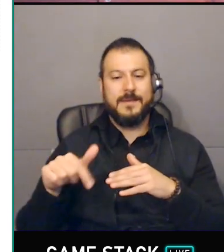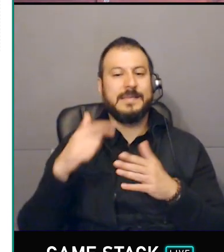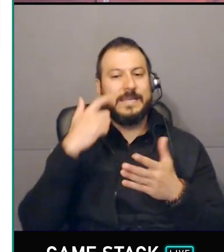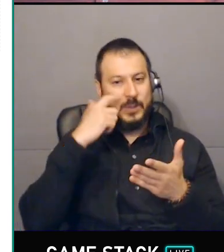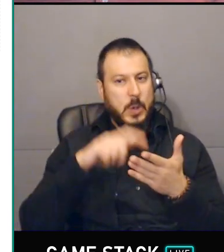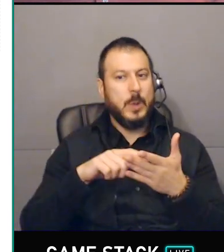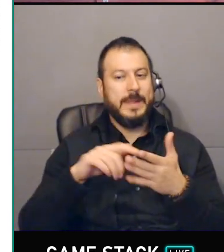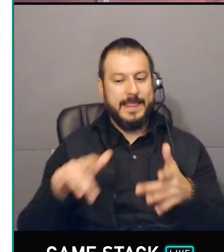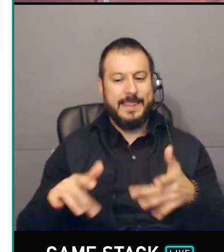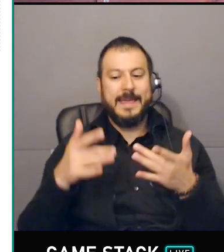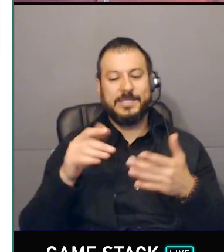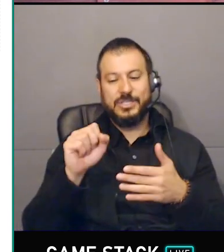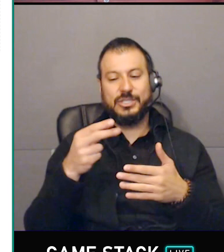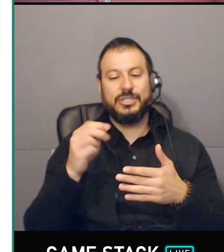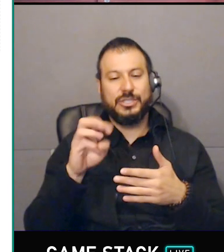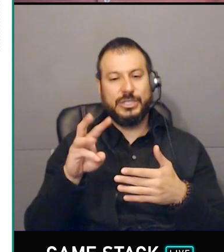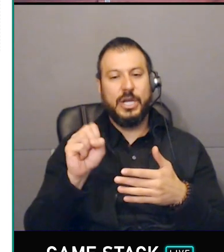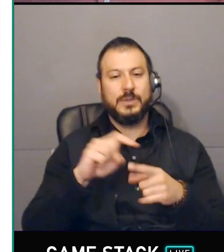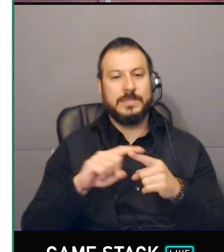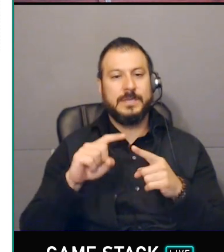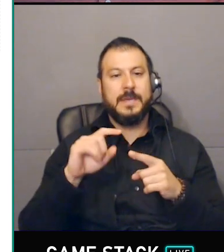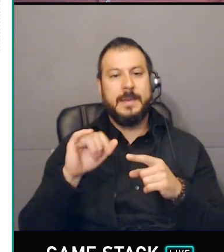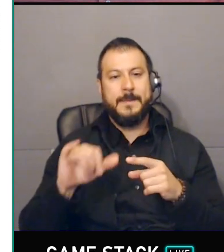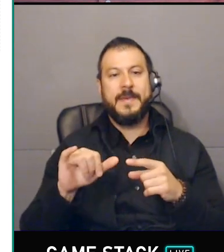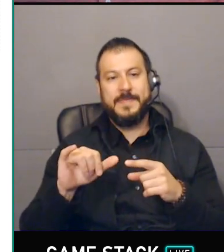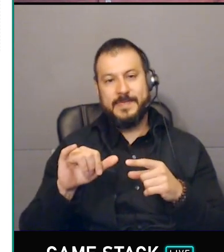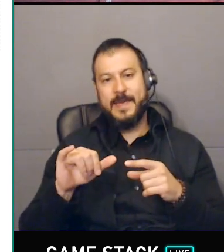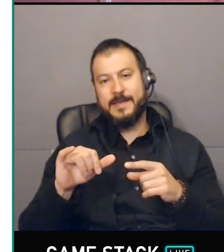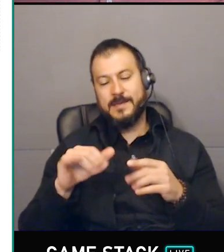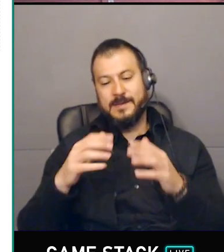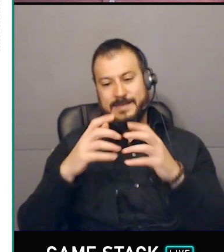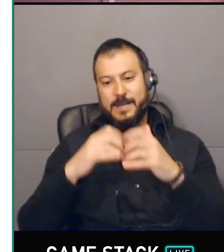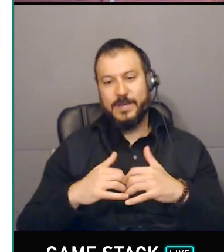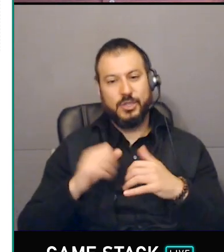Now this noticeably lightens shadows, but this degradation is parameterizable.